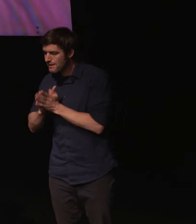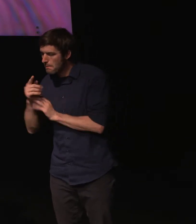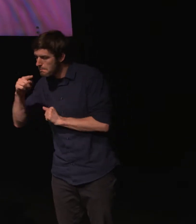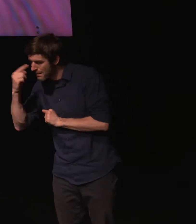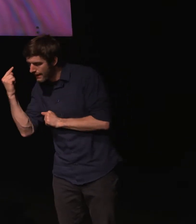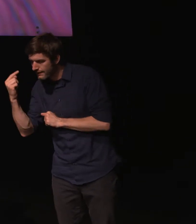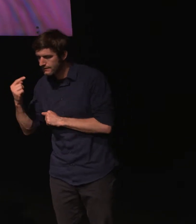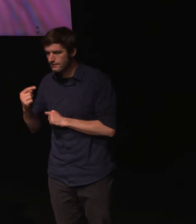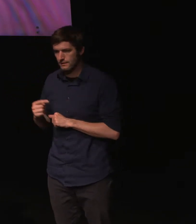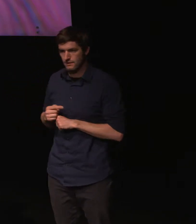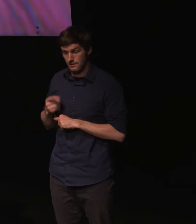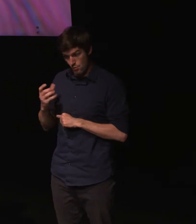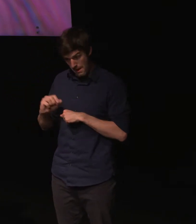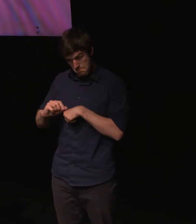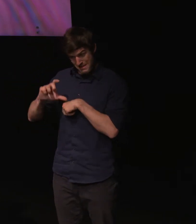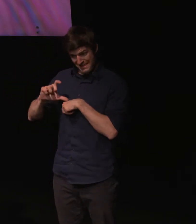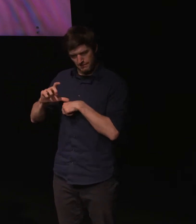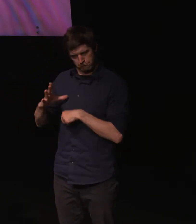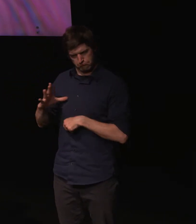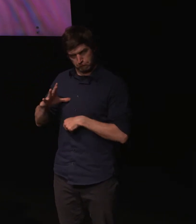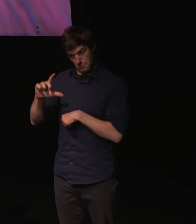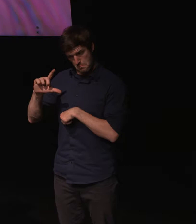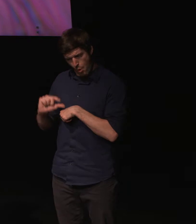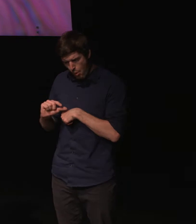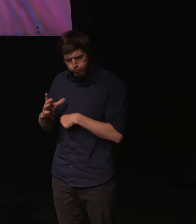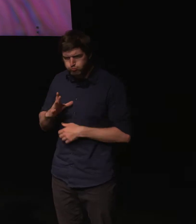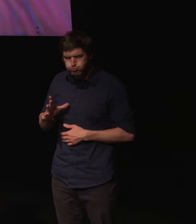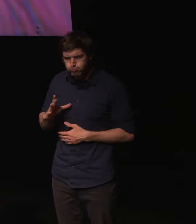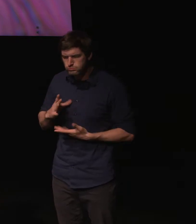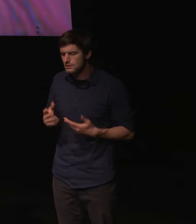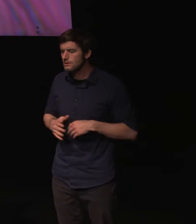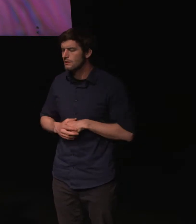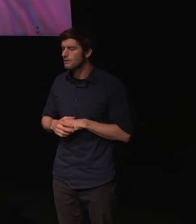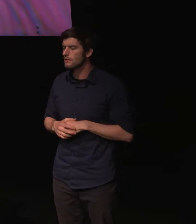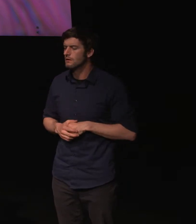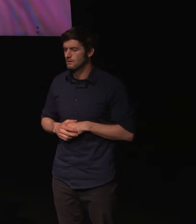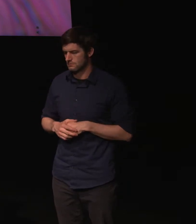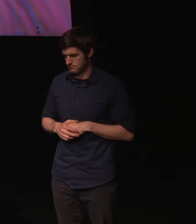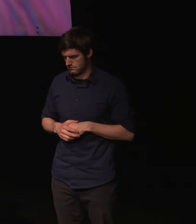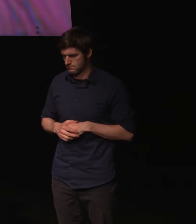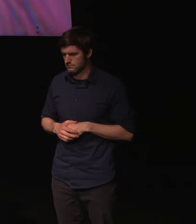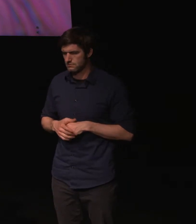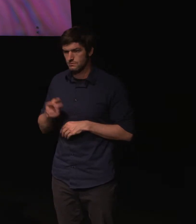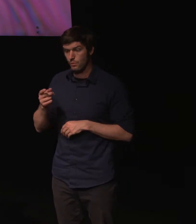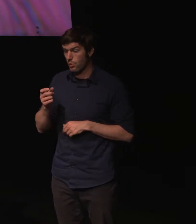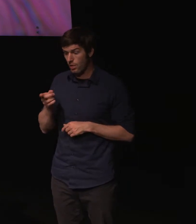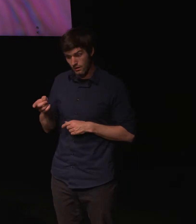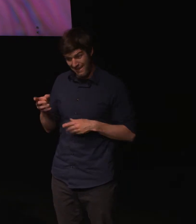You wanna make it big? Make it big. Wanna make it small? Make it small. You want to put through anything onto a dyslexic friendly font? You can.